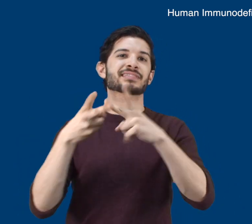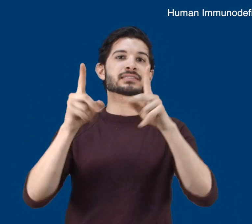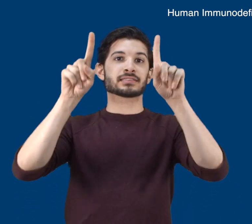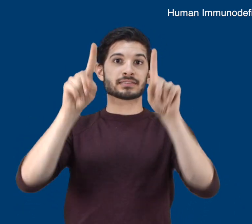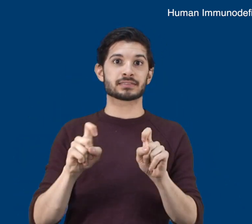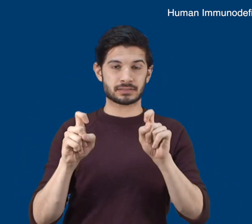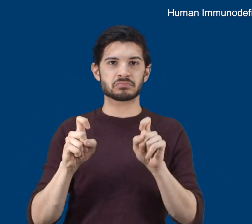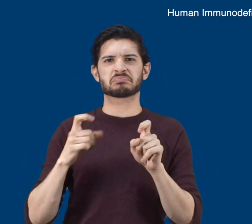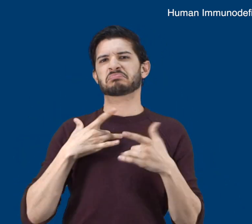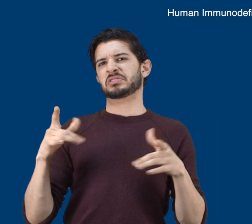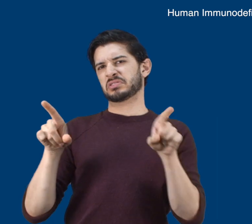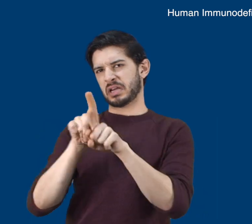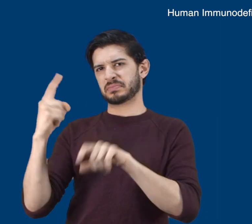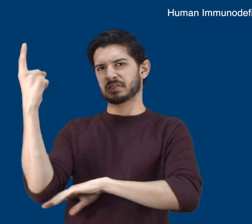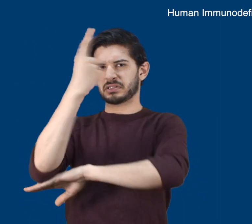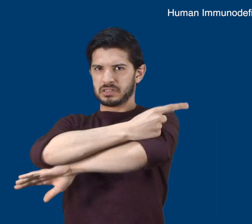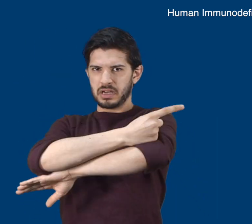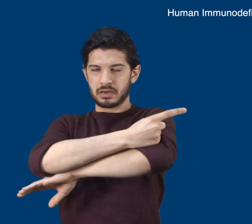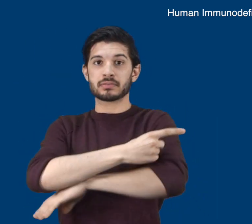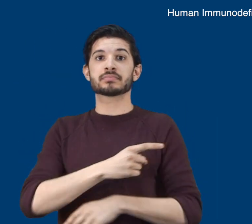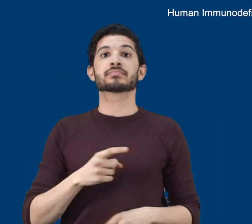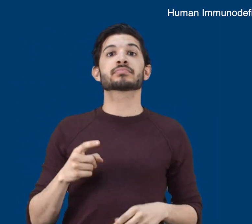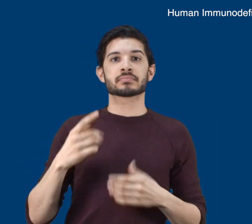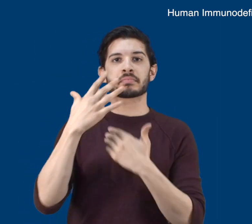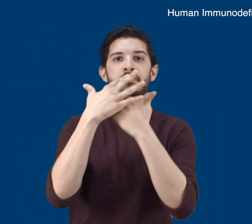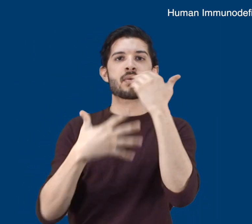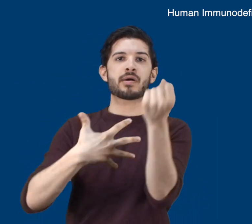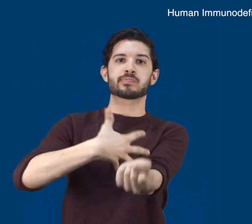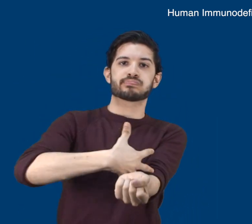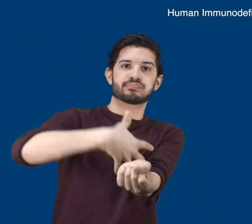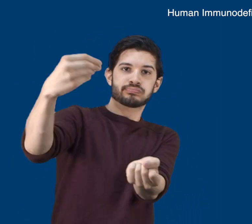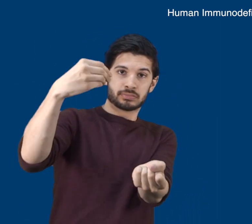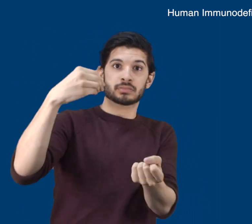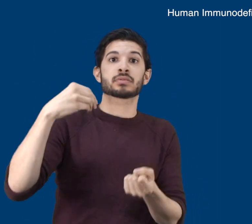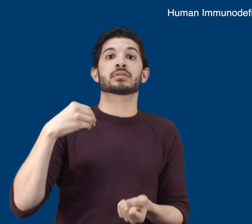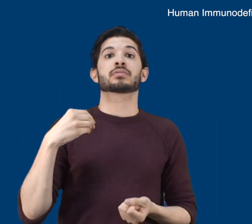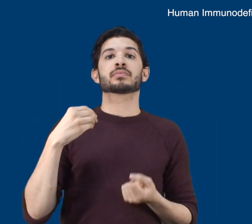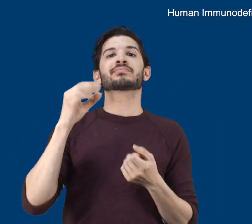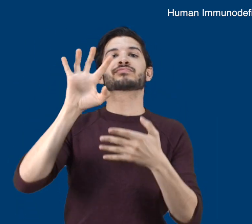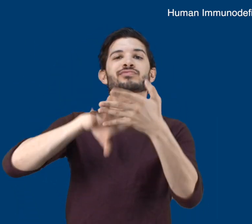a second test will need to be done, which tends to be on the same day. It is done by collecting a full blood draw.